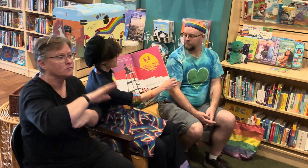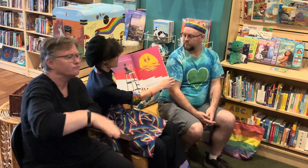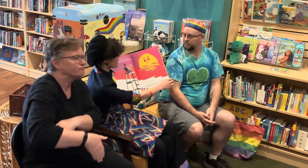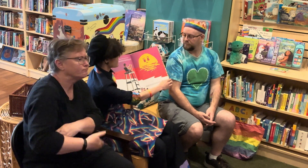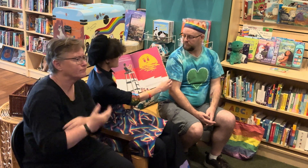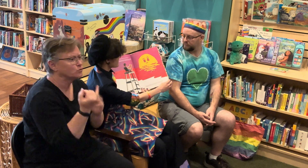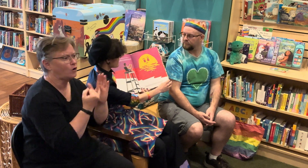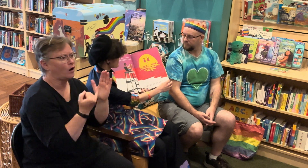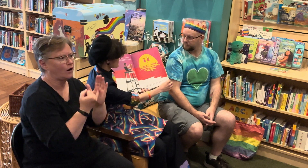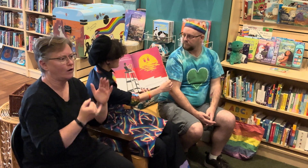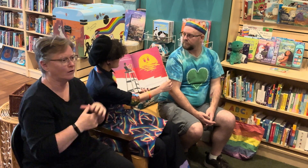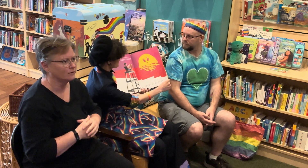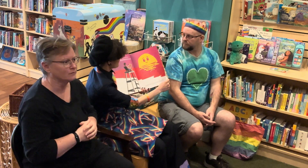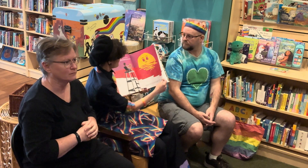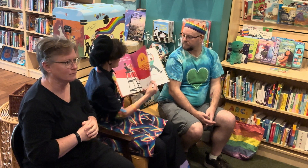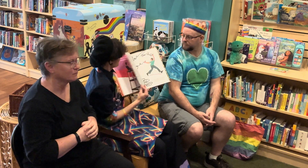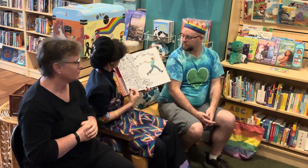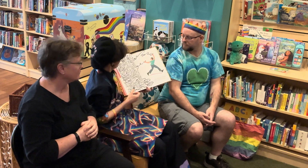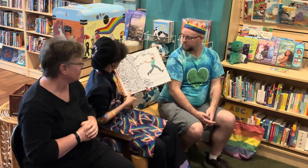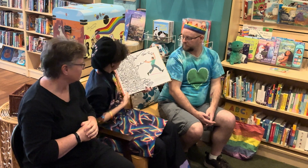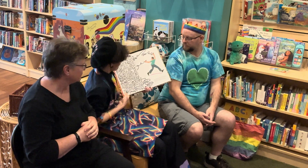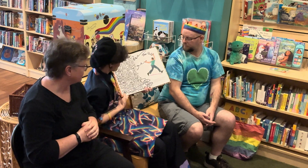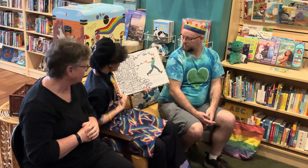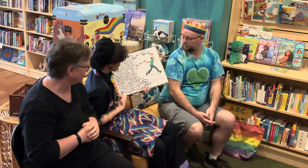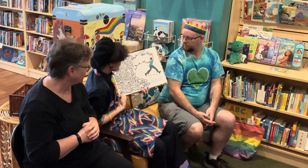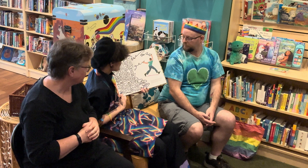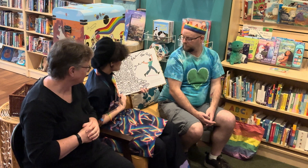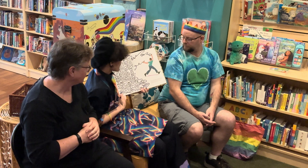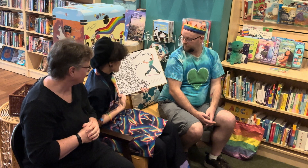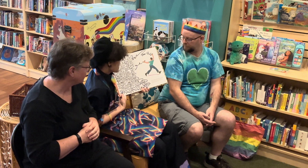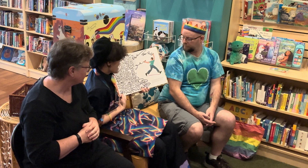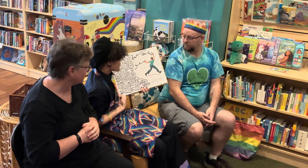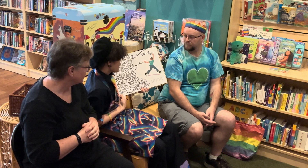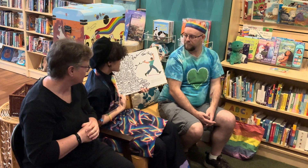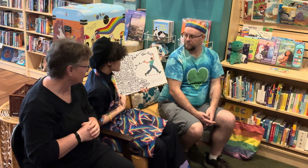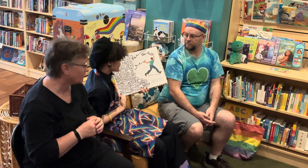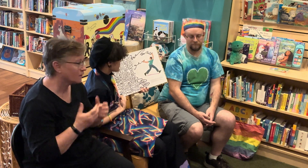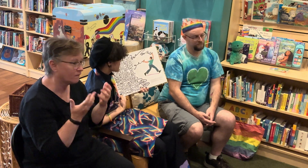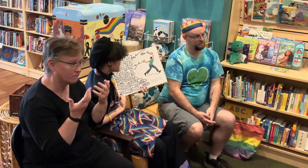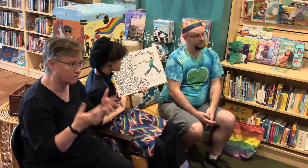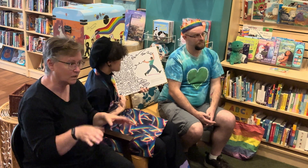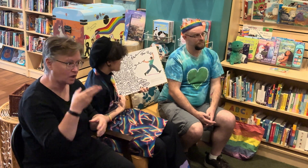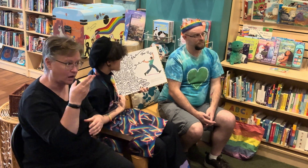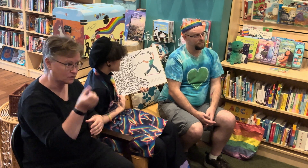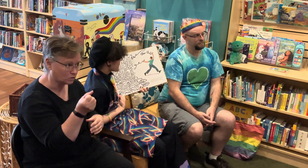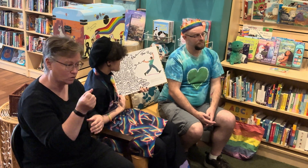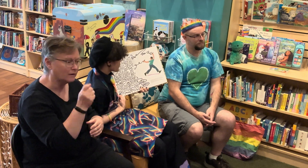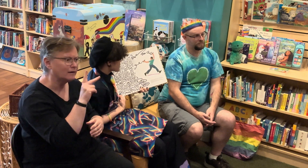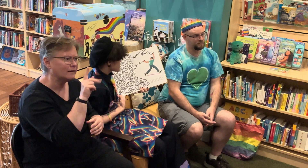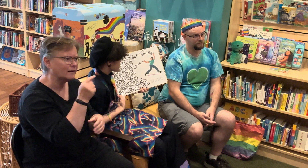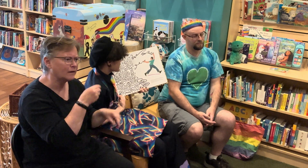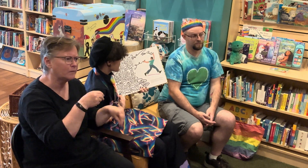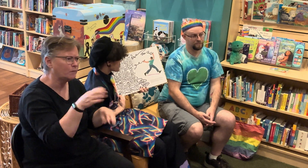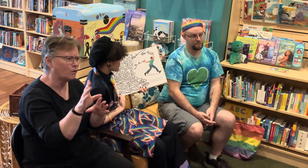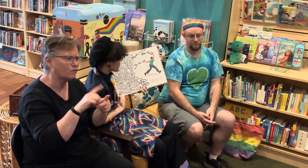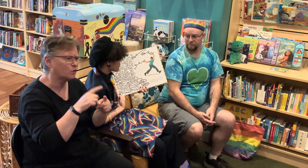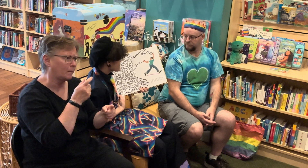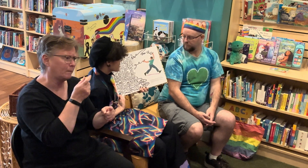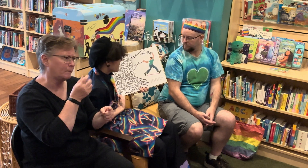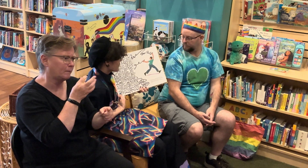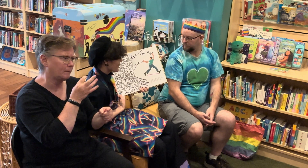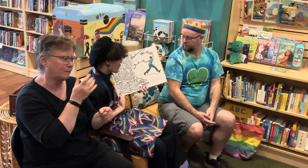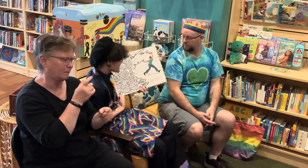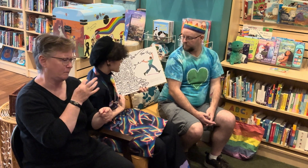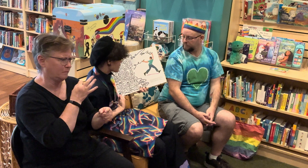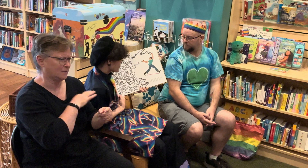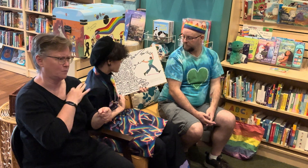sun. After high school, Keith moved to Pittsburgh to study commercial art, but it wasn't a good